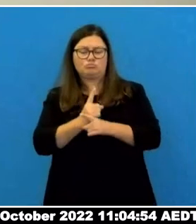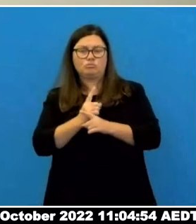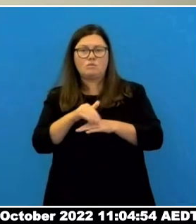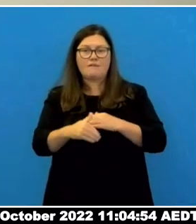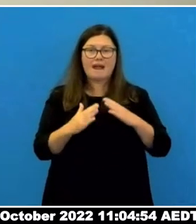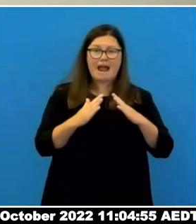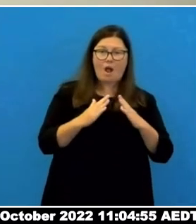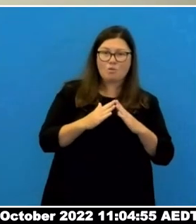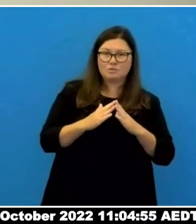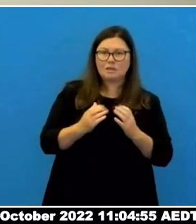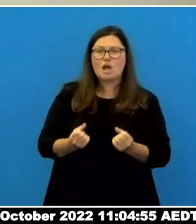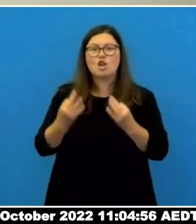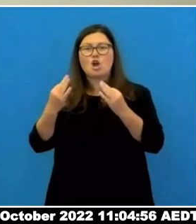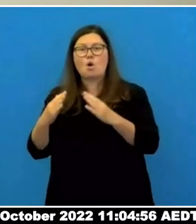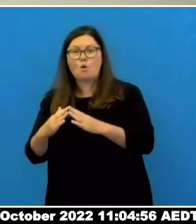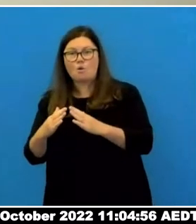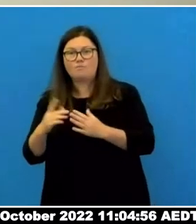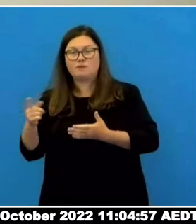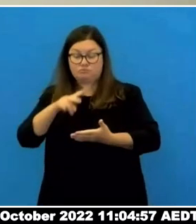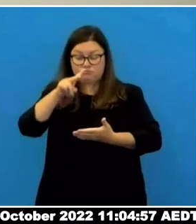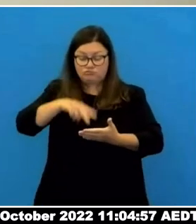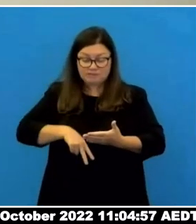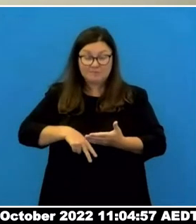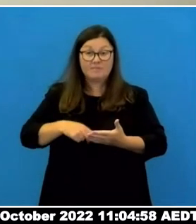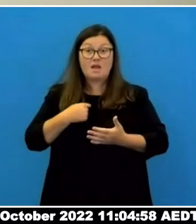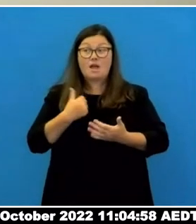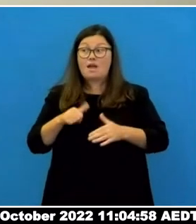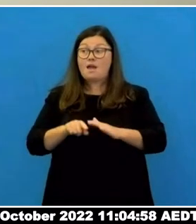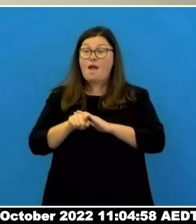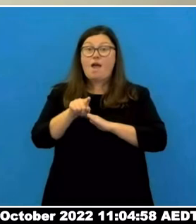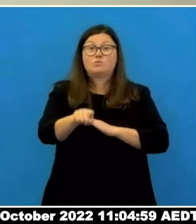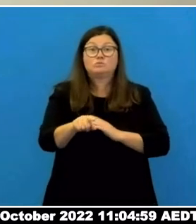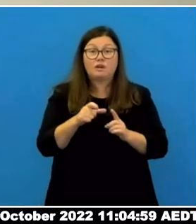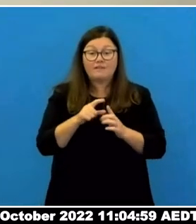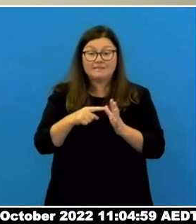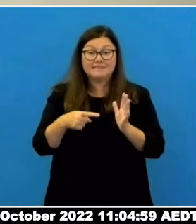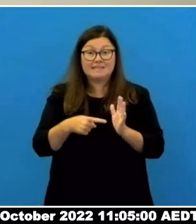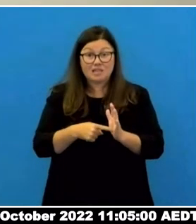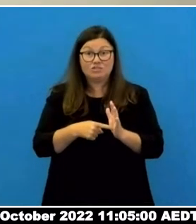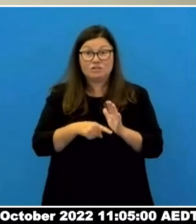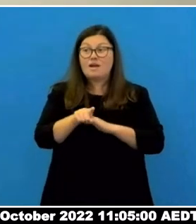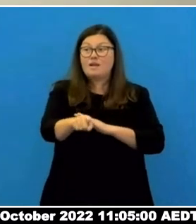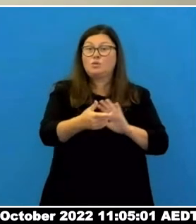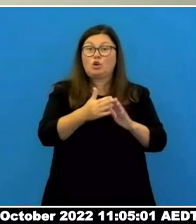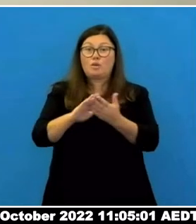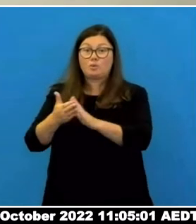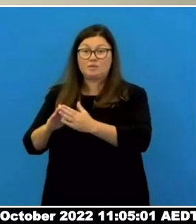"I was released from hotel detention and into the community in early 2021.